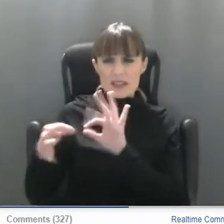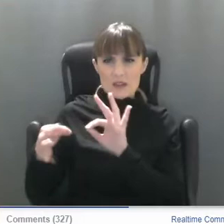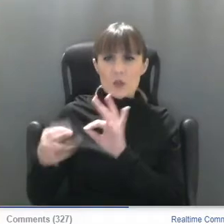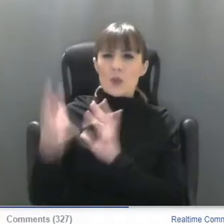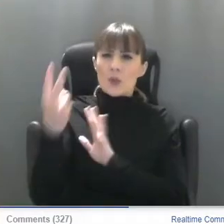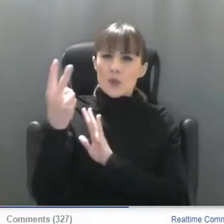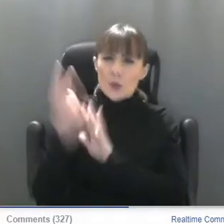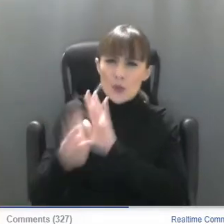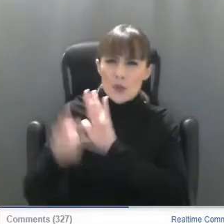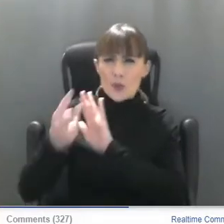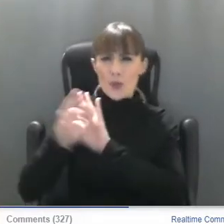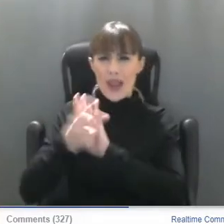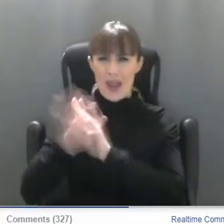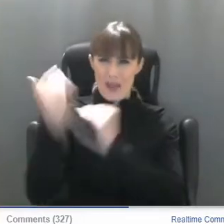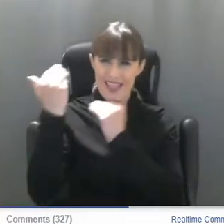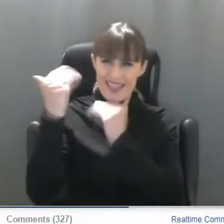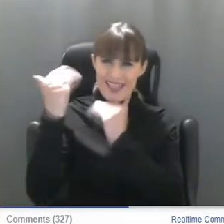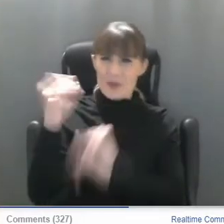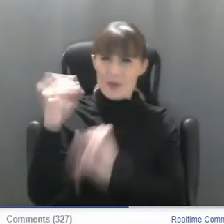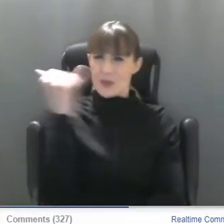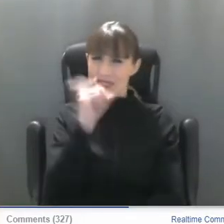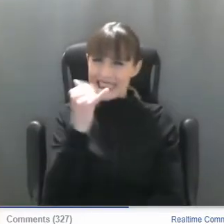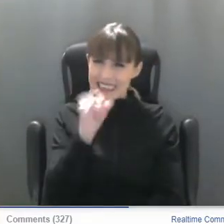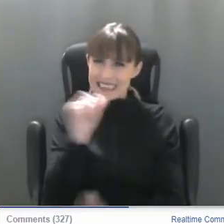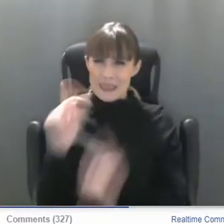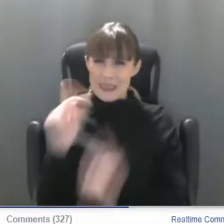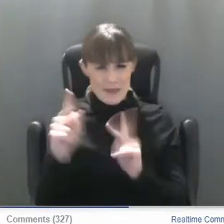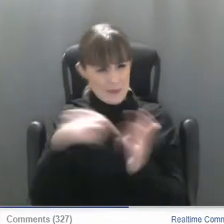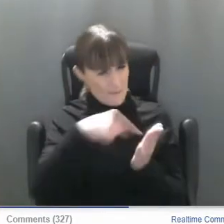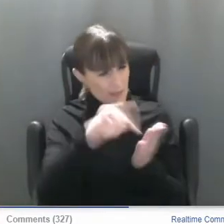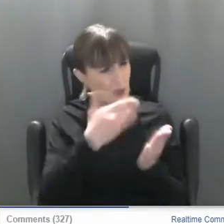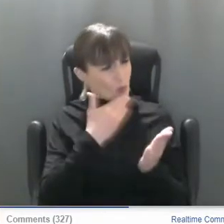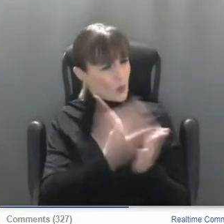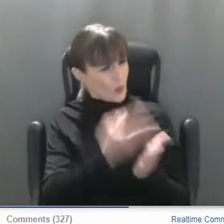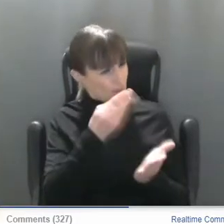passes and memberships to spend the day at the zoo. To take time and learn."